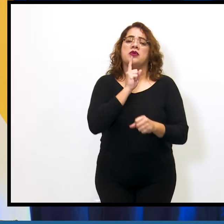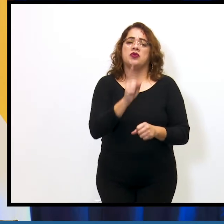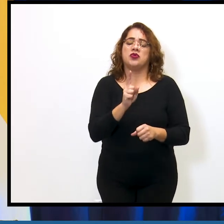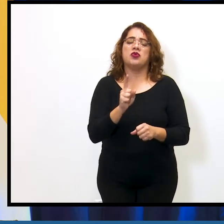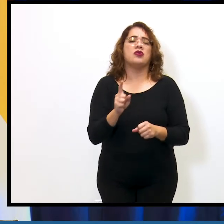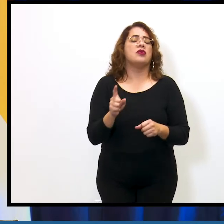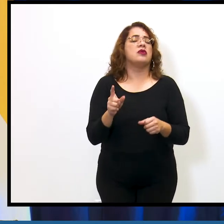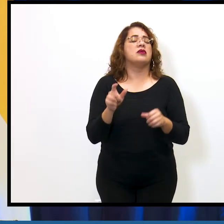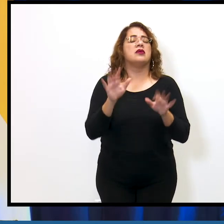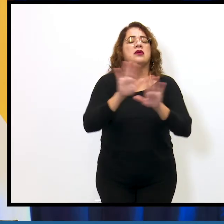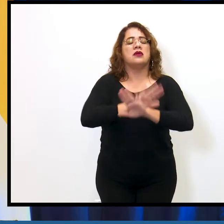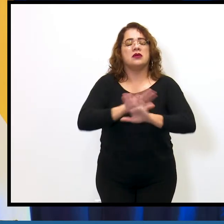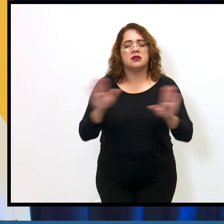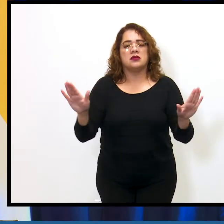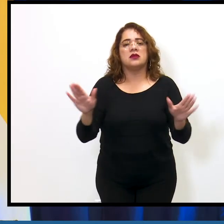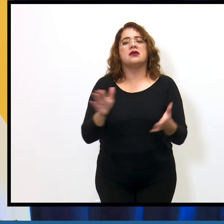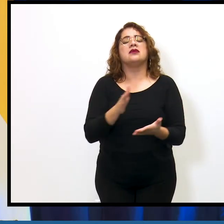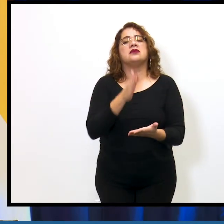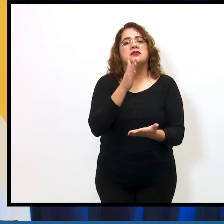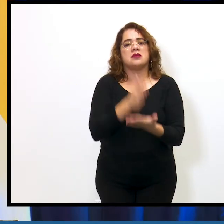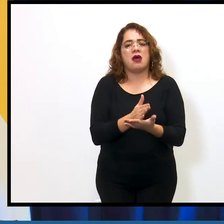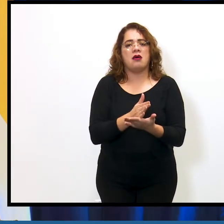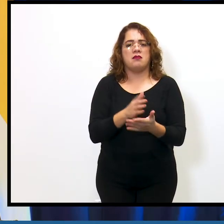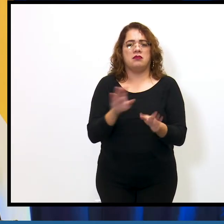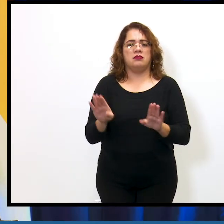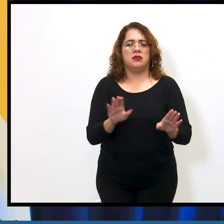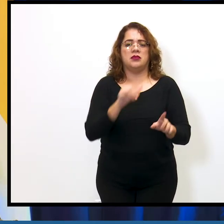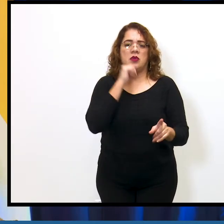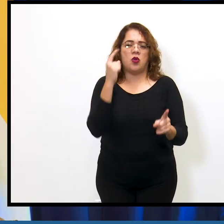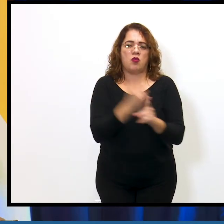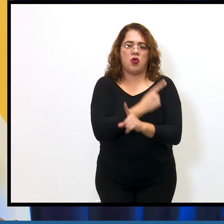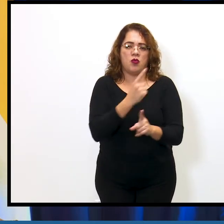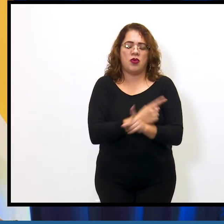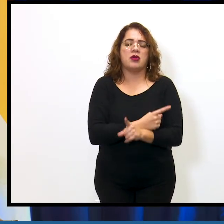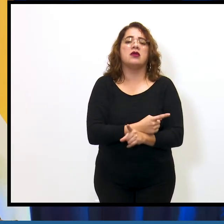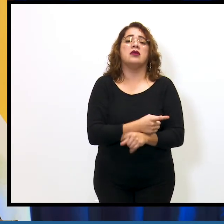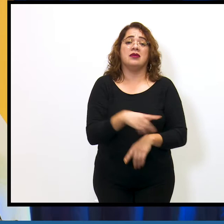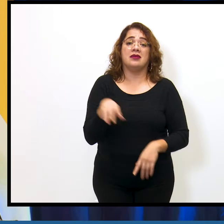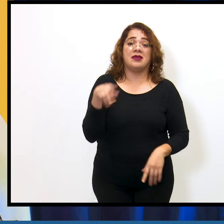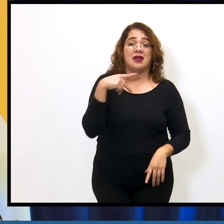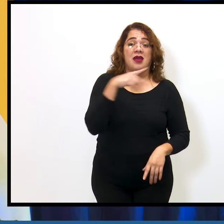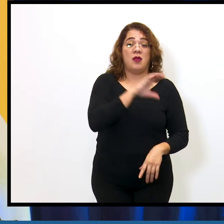don't continue and so I in on the issue with the with PD, I've had numerous conversations